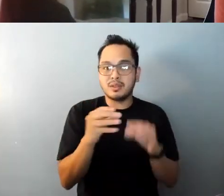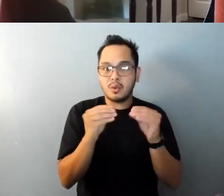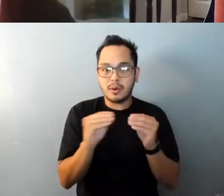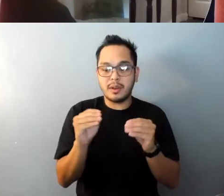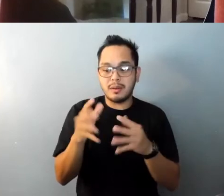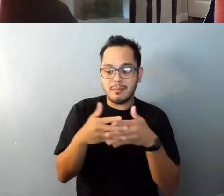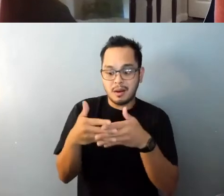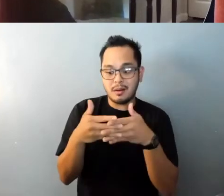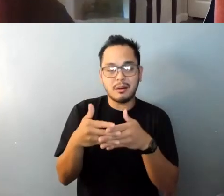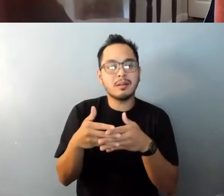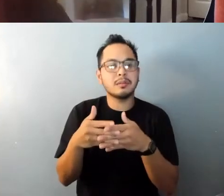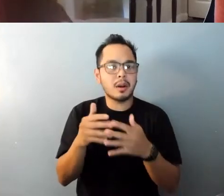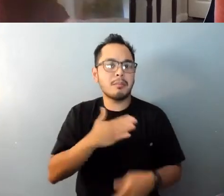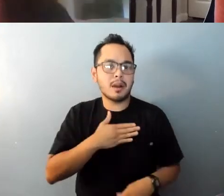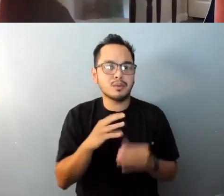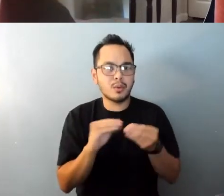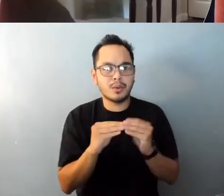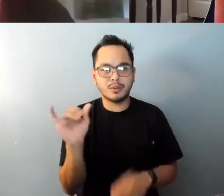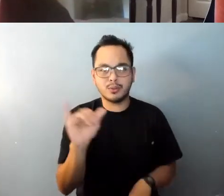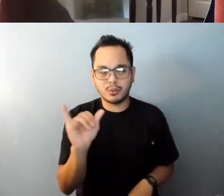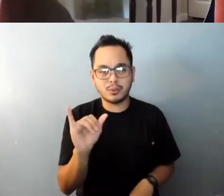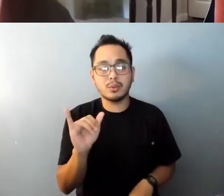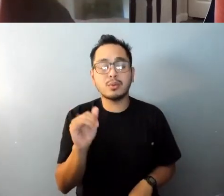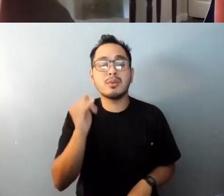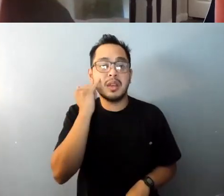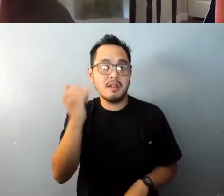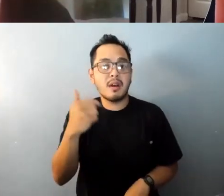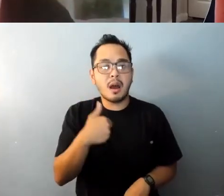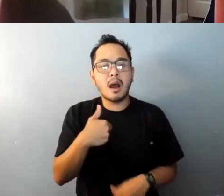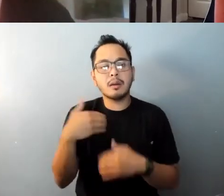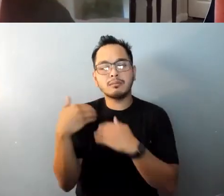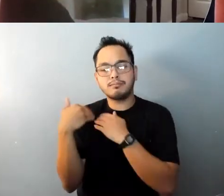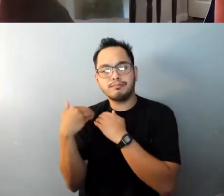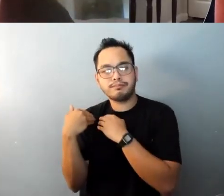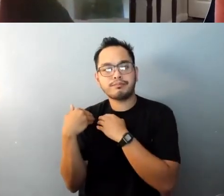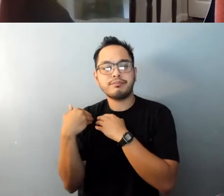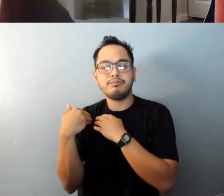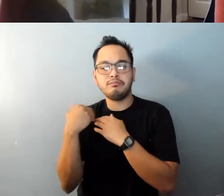So if I have to bear the responsibility of living and being part of the colonialist nation